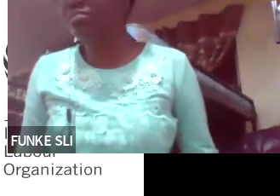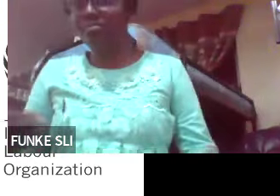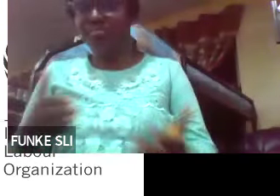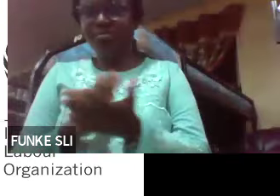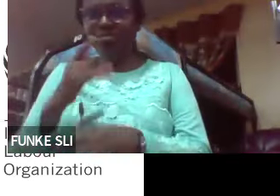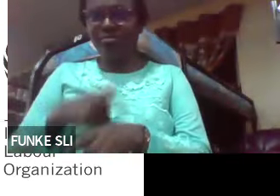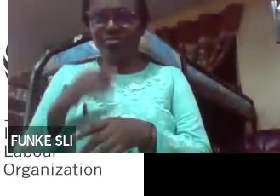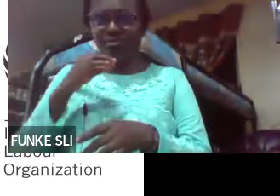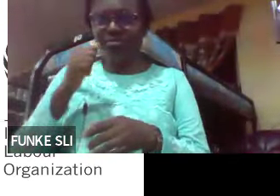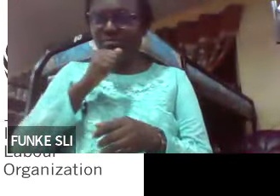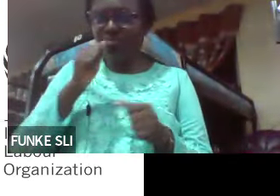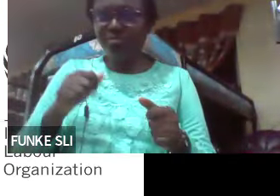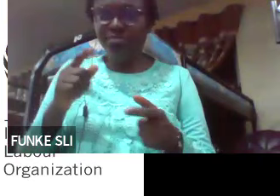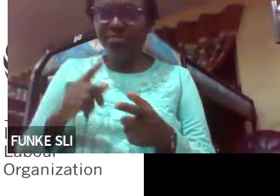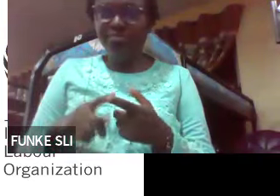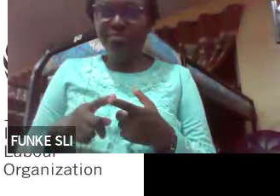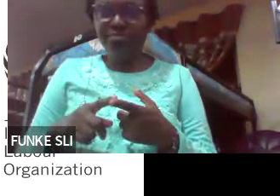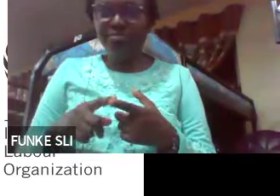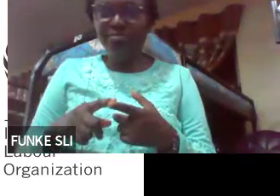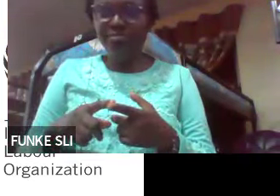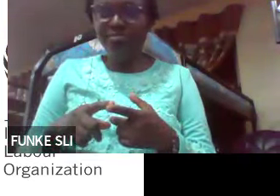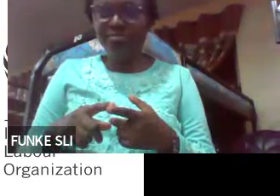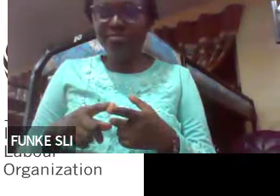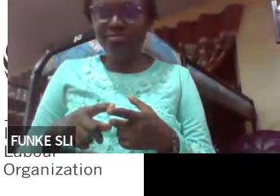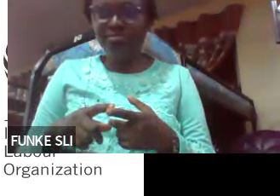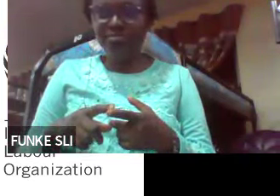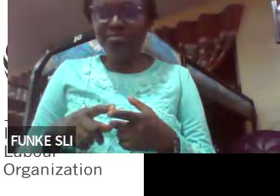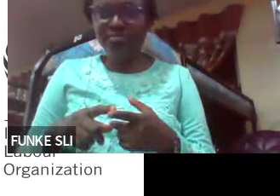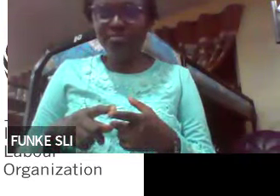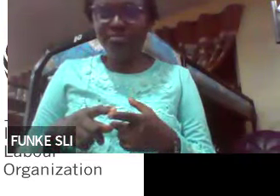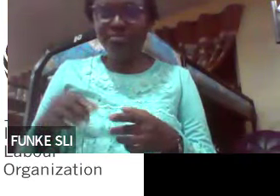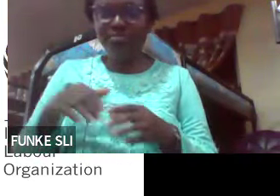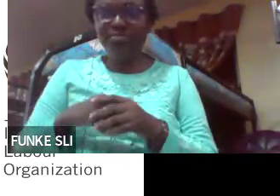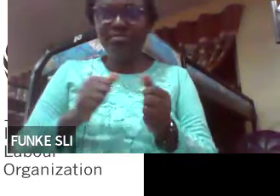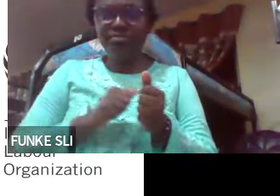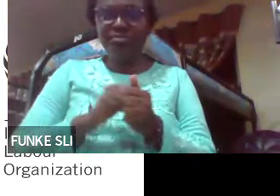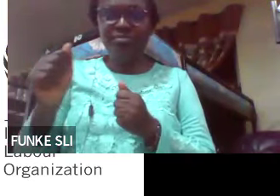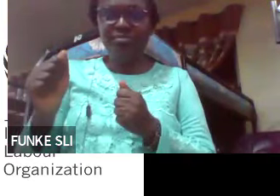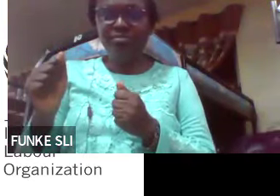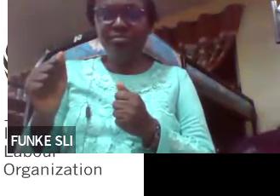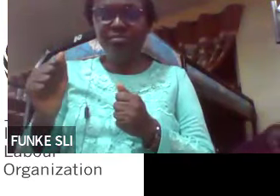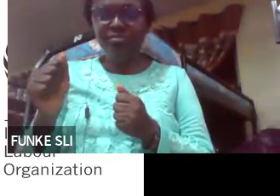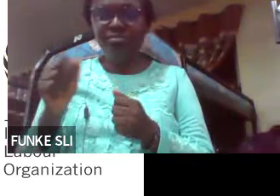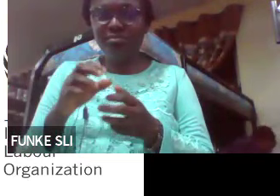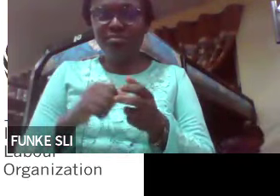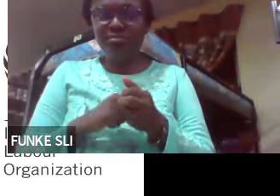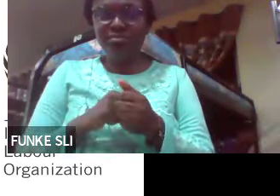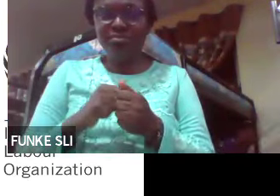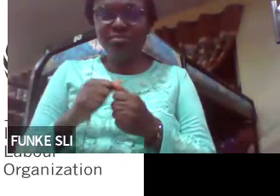Dotun Akinseinde: and he was able to make a lot of money out of rice business Dotun Akinseinde: in the past couple of weeks.